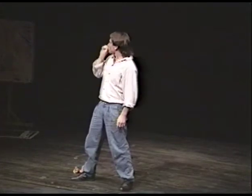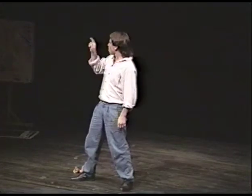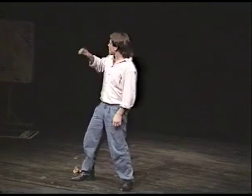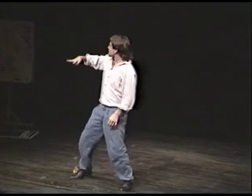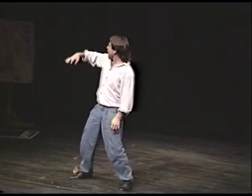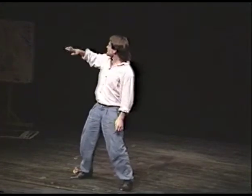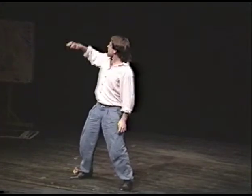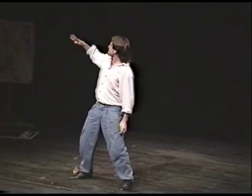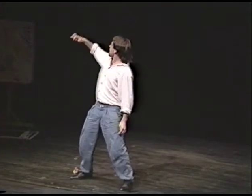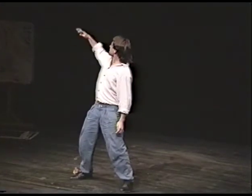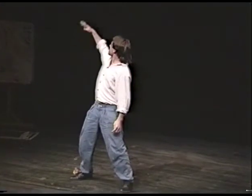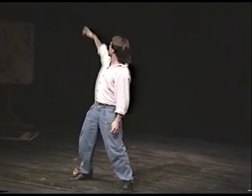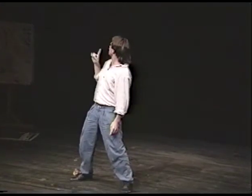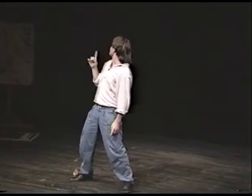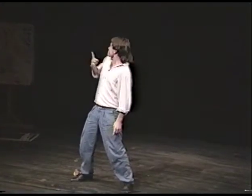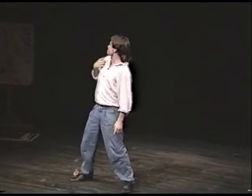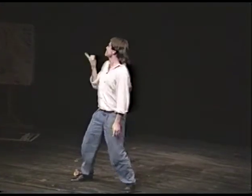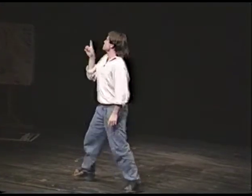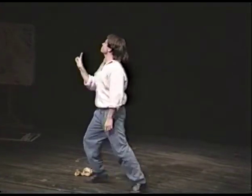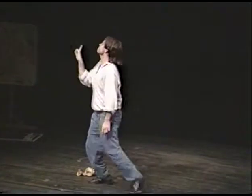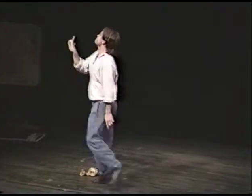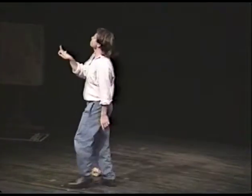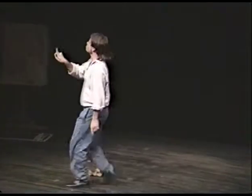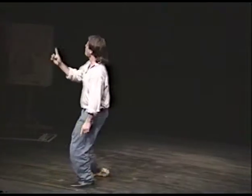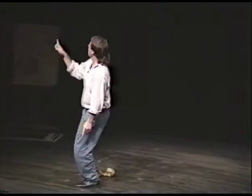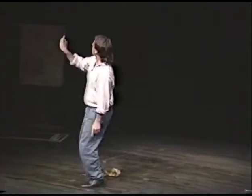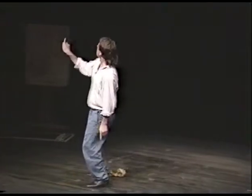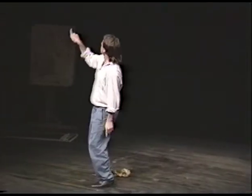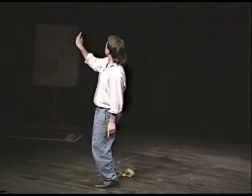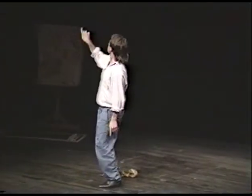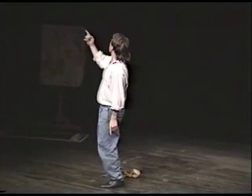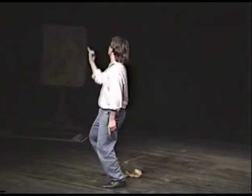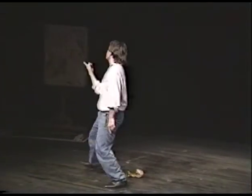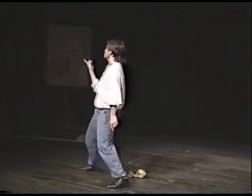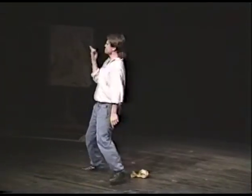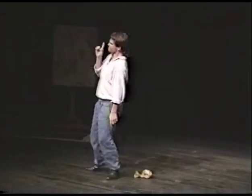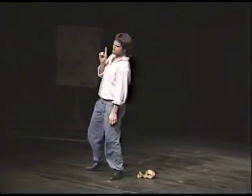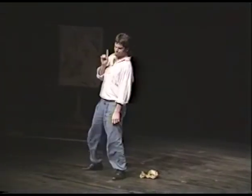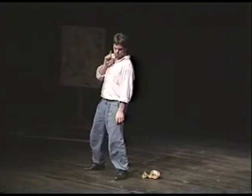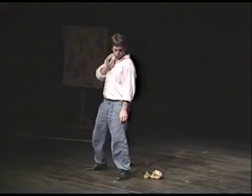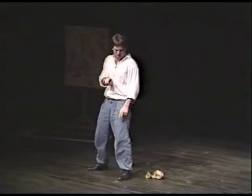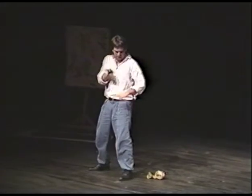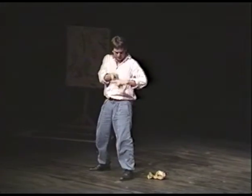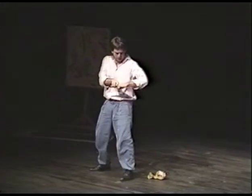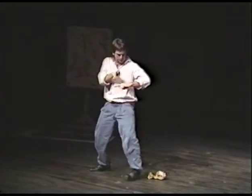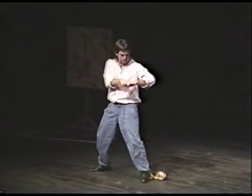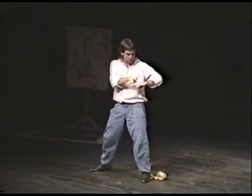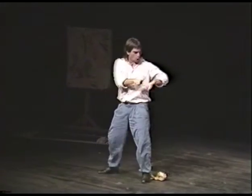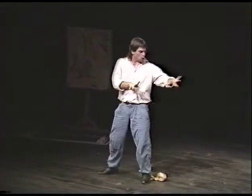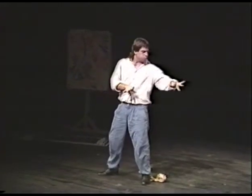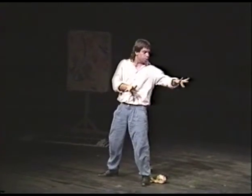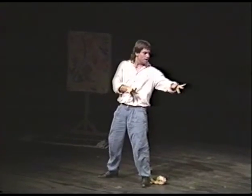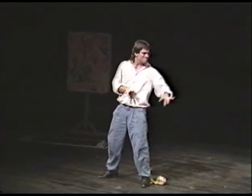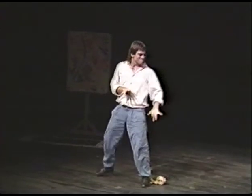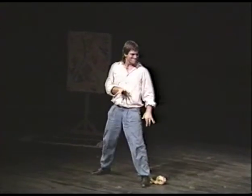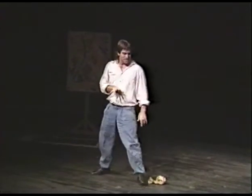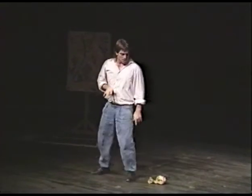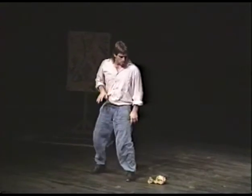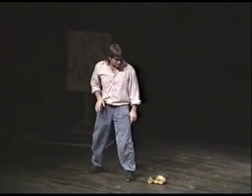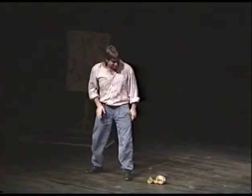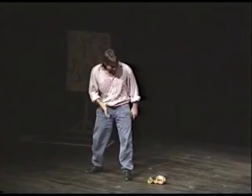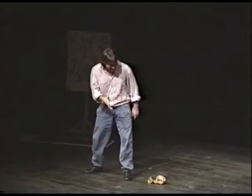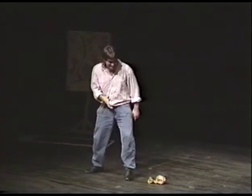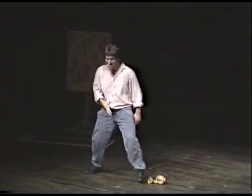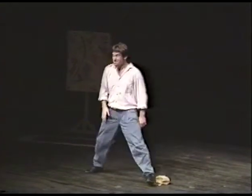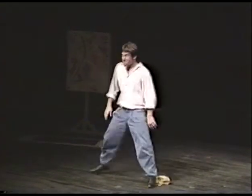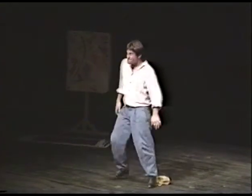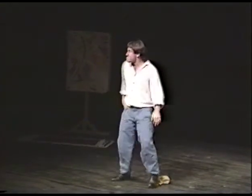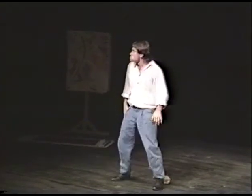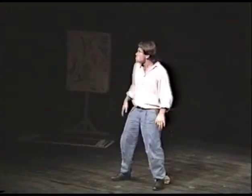Escapee ascends the steps and finds an empty seat